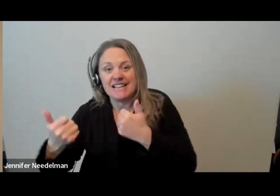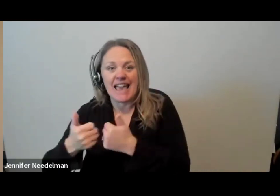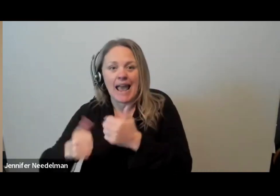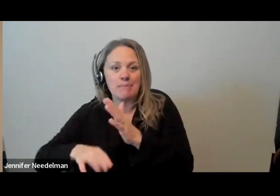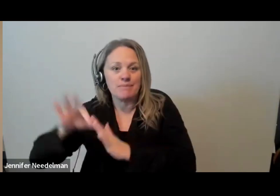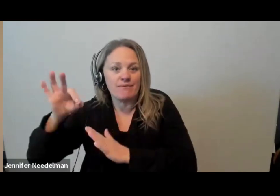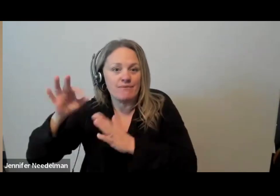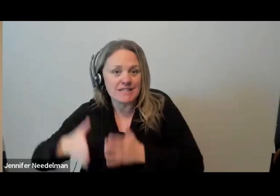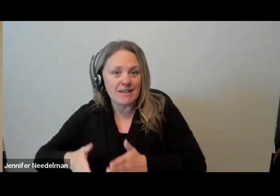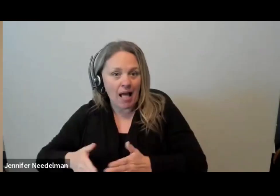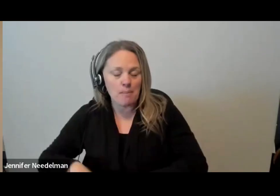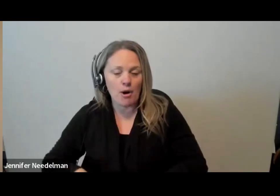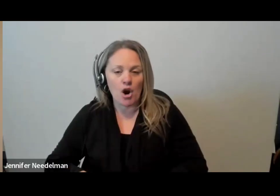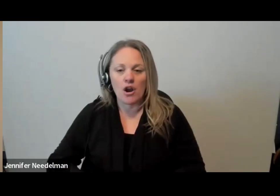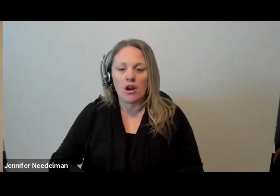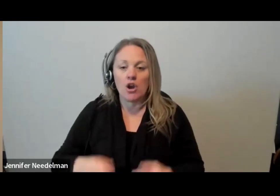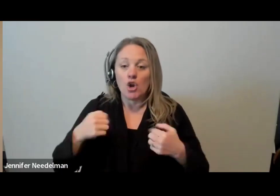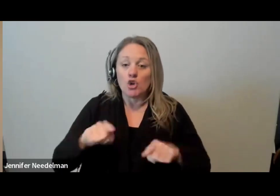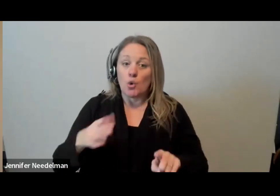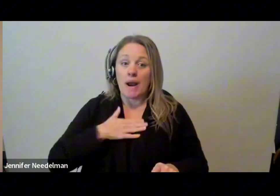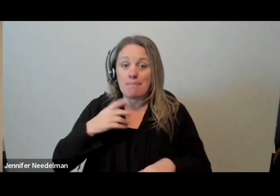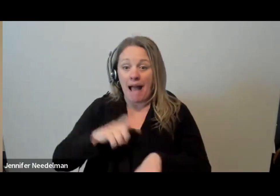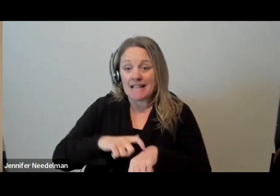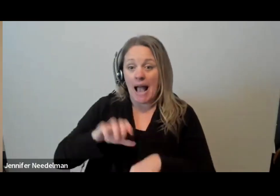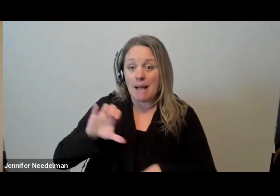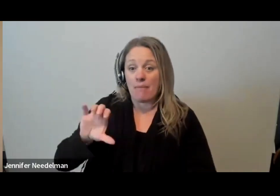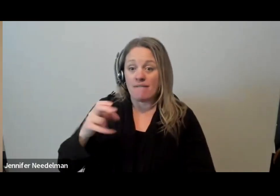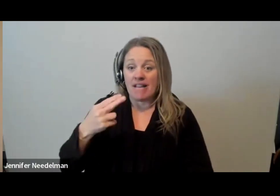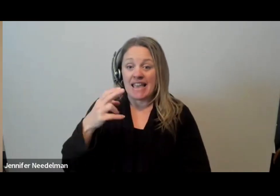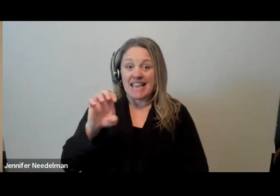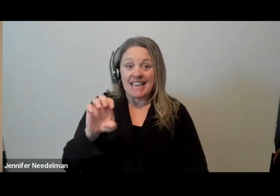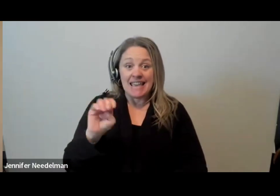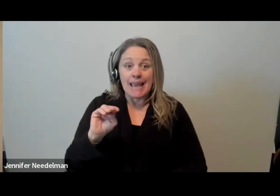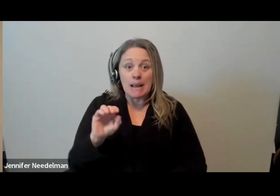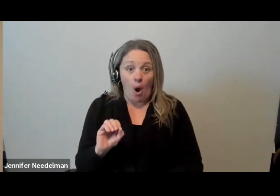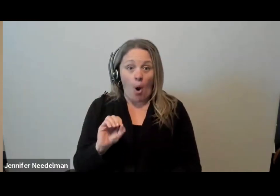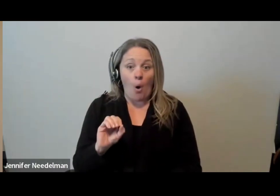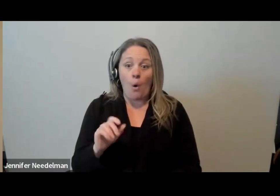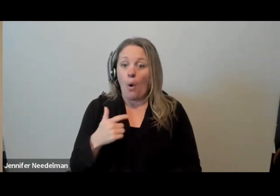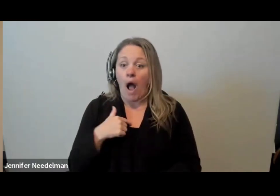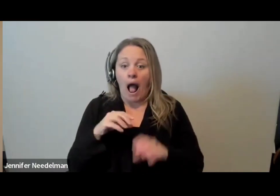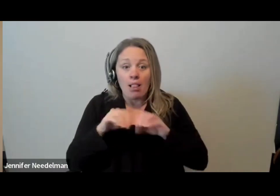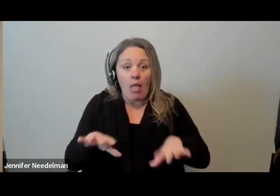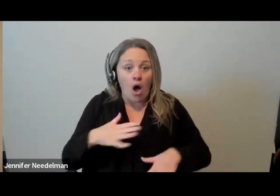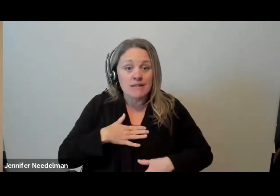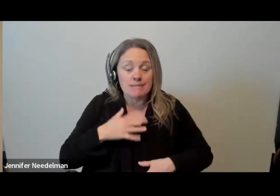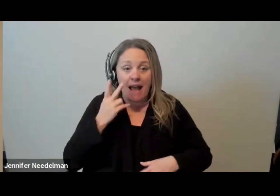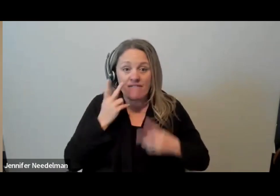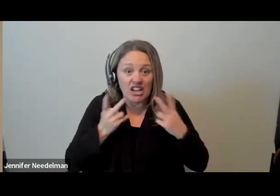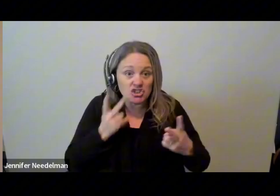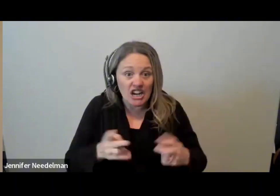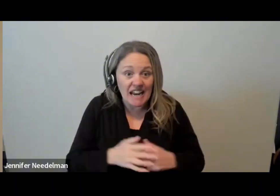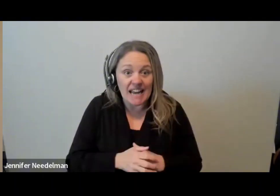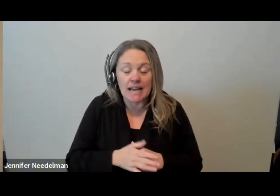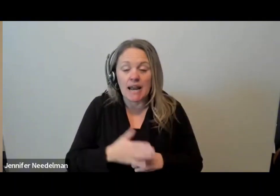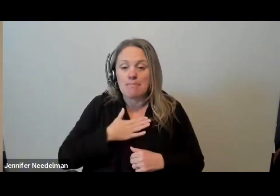During my time going through chemotherapy, I briefly lost my vision. I lost my fine motor control